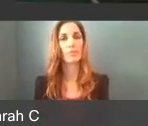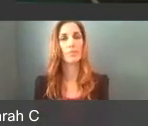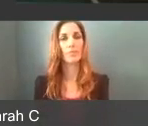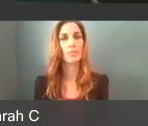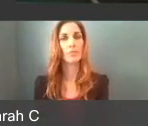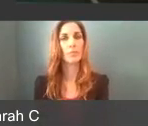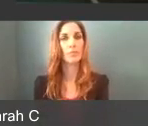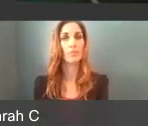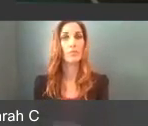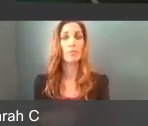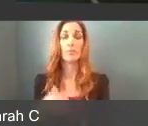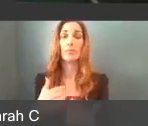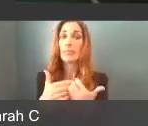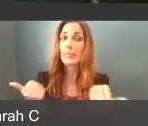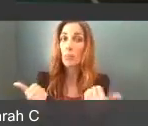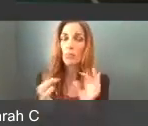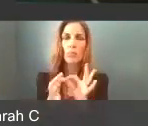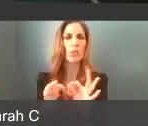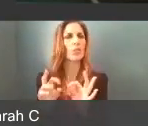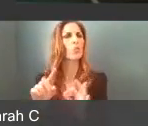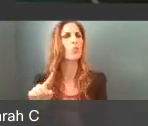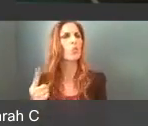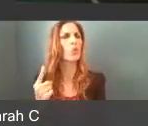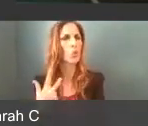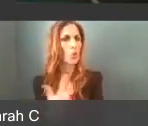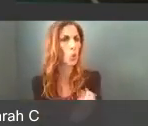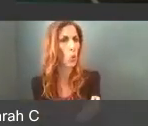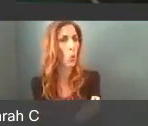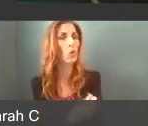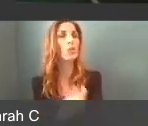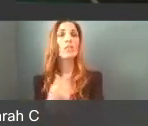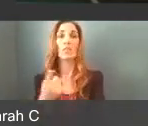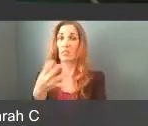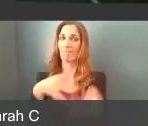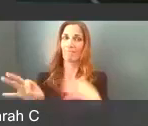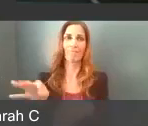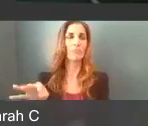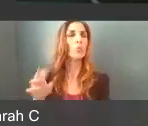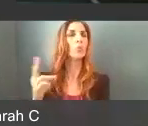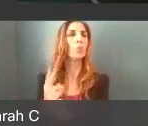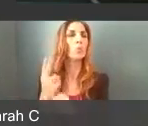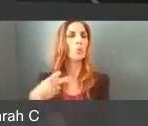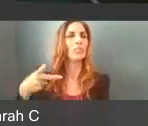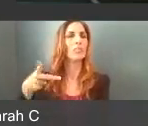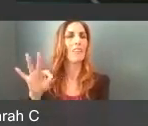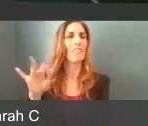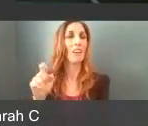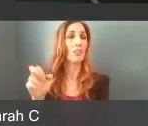in terms of first doses, we will be switching over to Pfizer next week, as I said, so that we